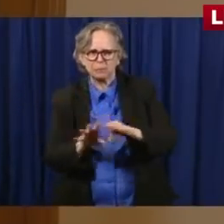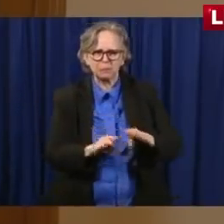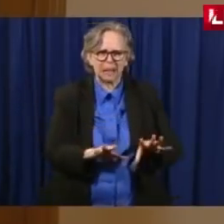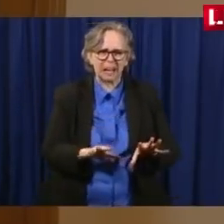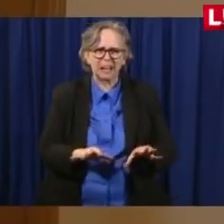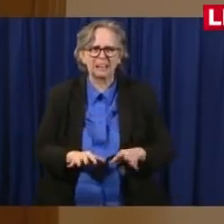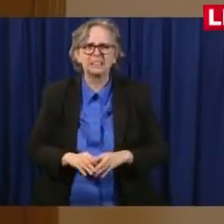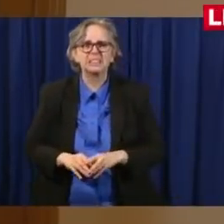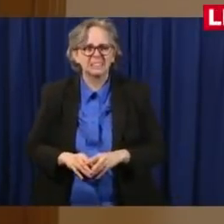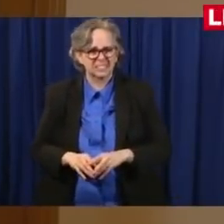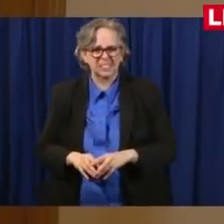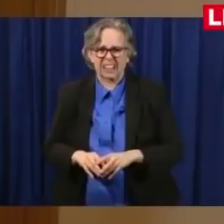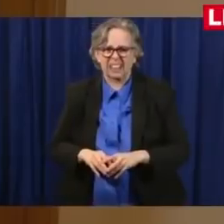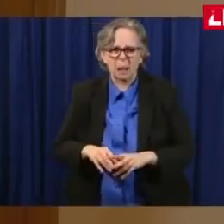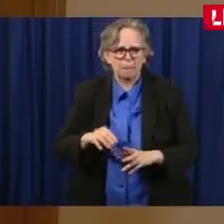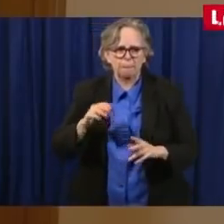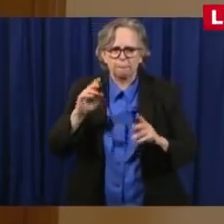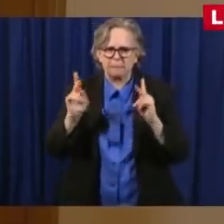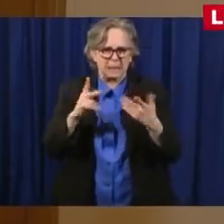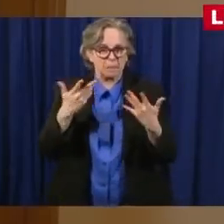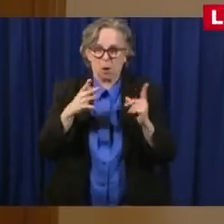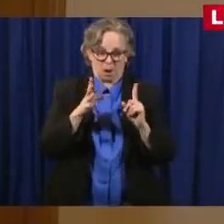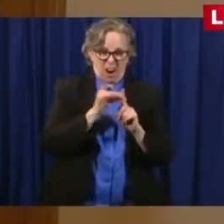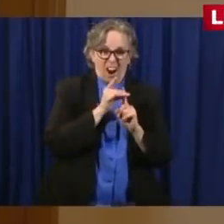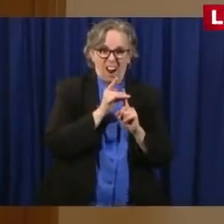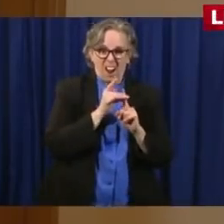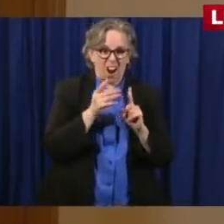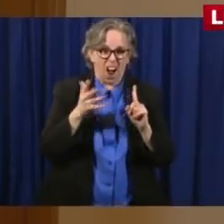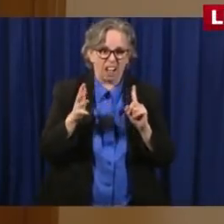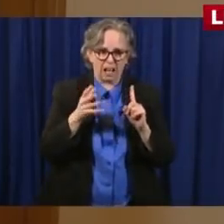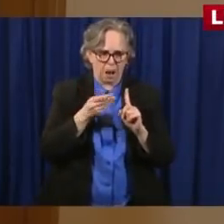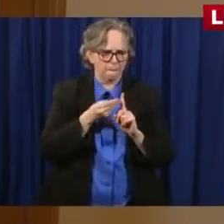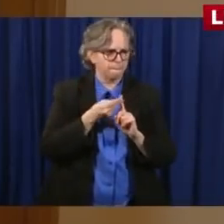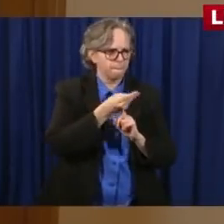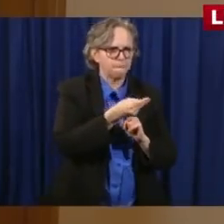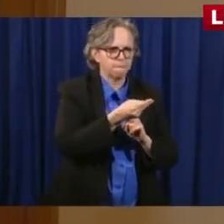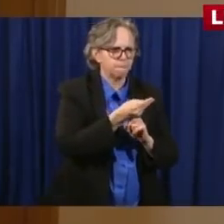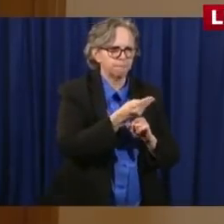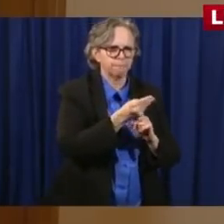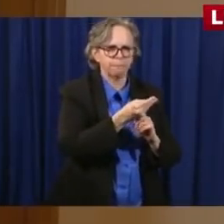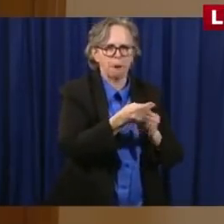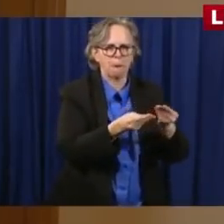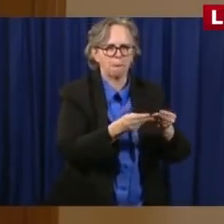WE WANTED TO SLOW DOWN THAT SPREAD AND KEEP GOING.